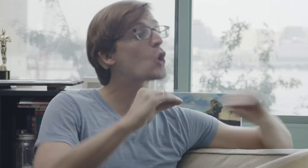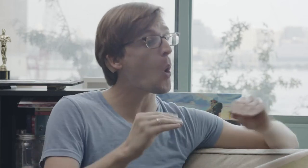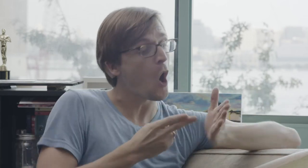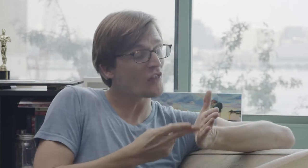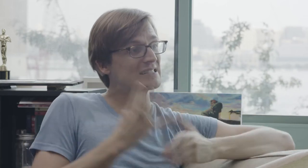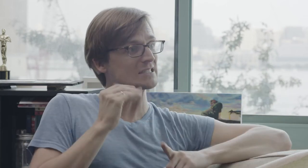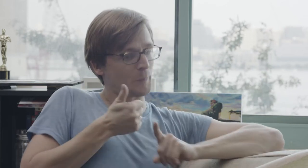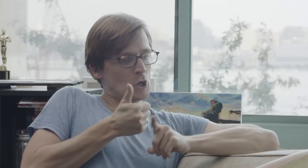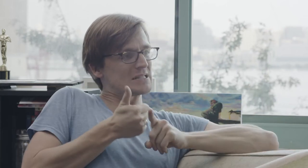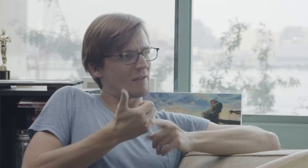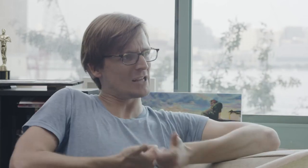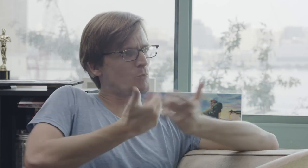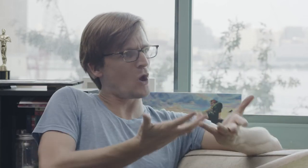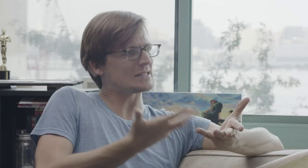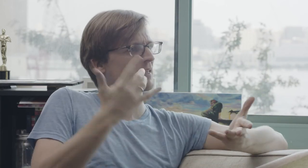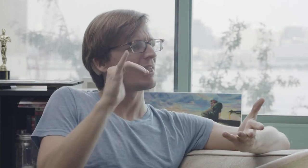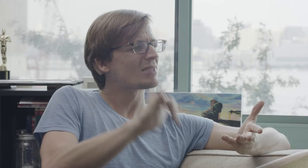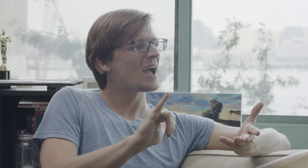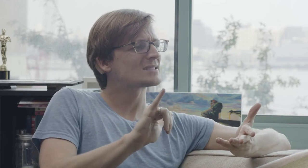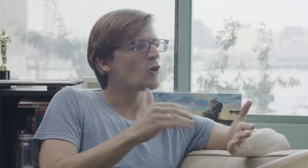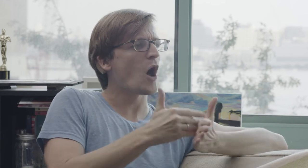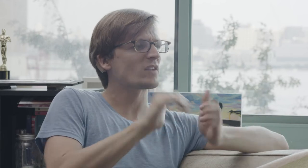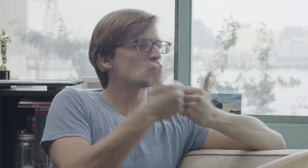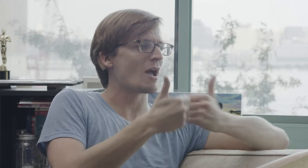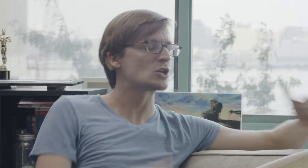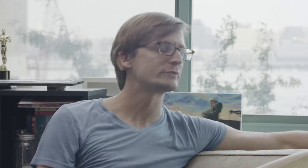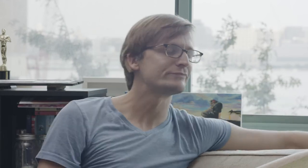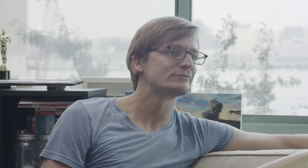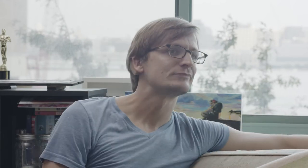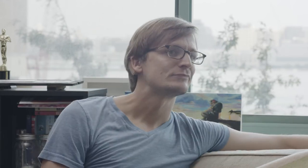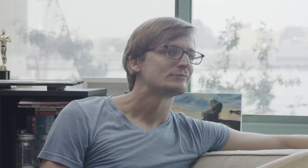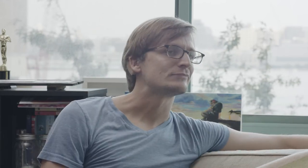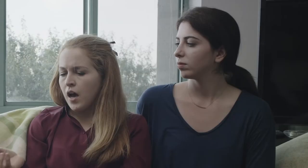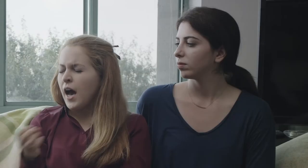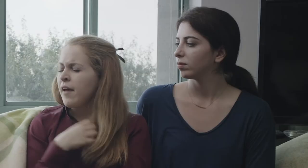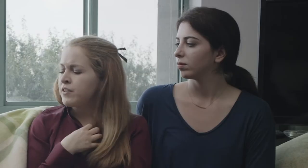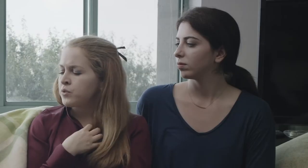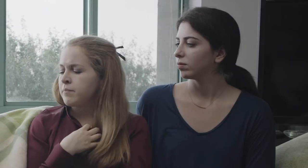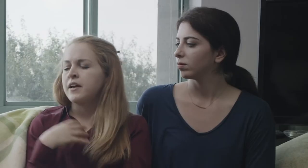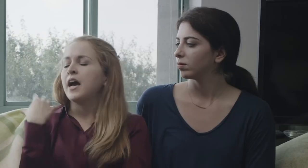If it's just one person, it's one experience, then their lens is limited and it can be more challenging. : I'm visually impaired,